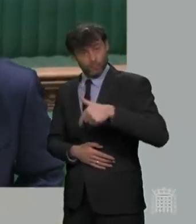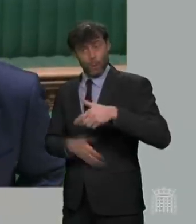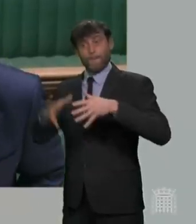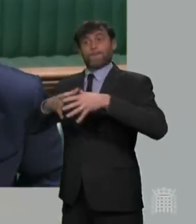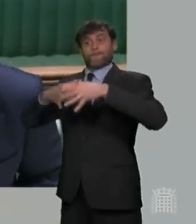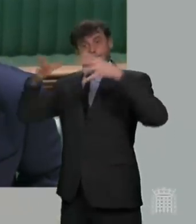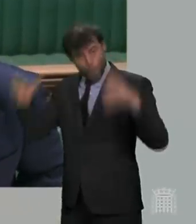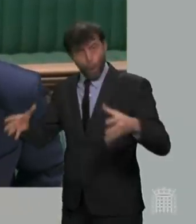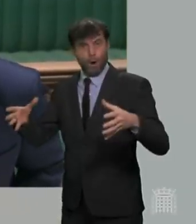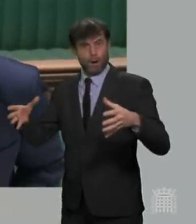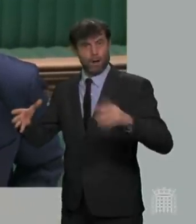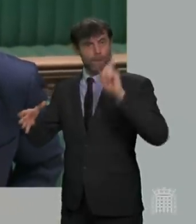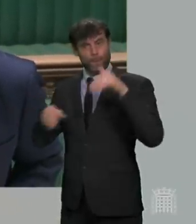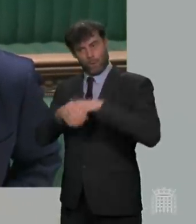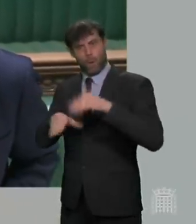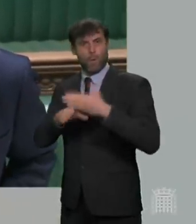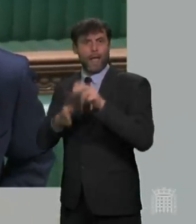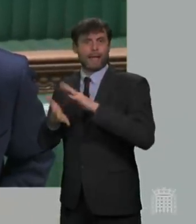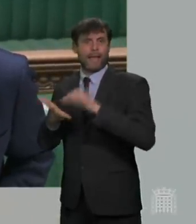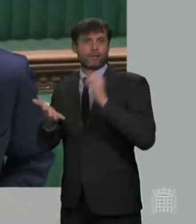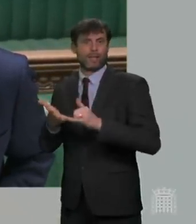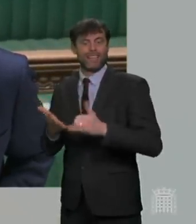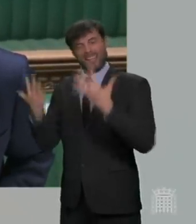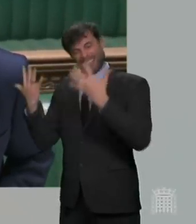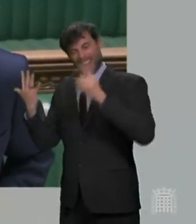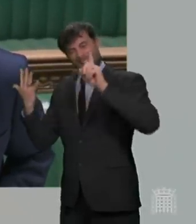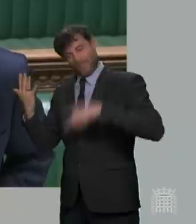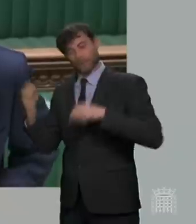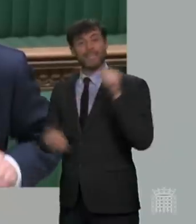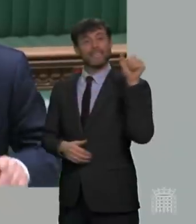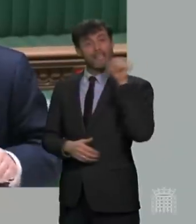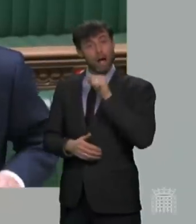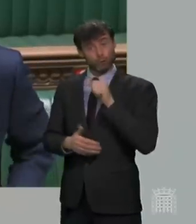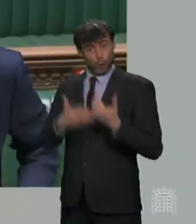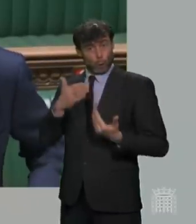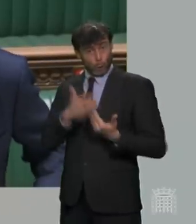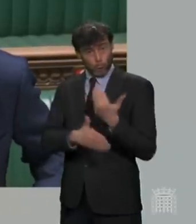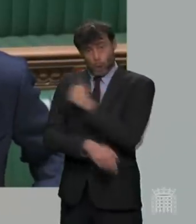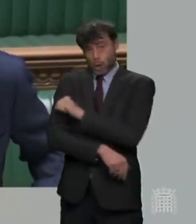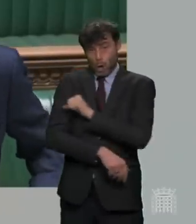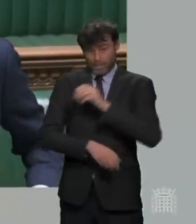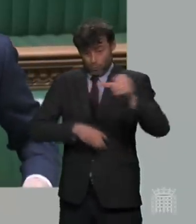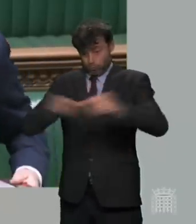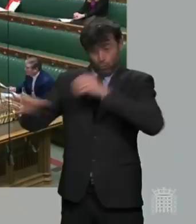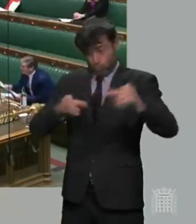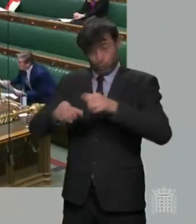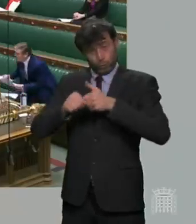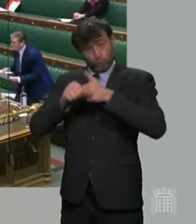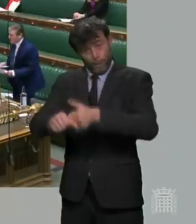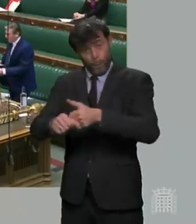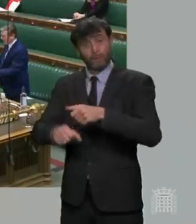are 10,600 more nurses helping to relieve the burden on our hard-pressed nurses. That is what this Government are investing in. >> Keir Starmer